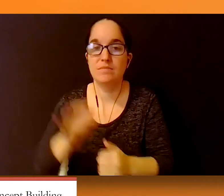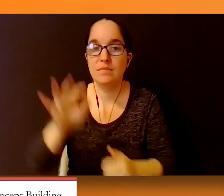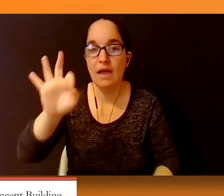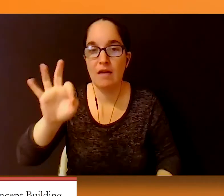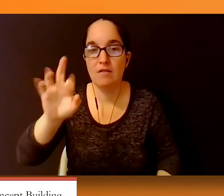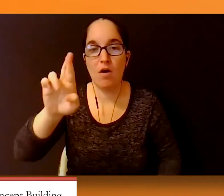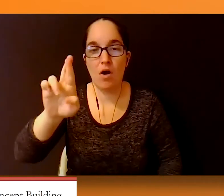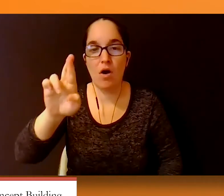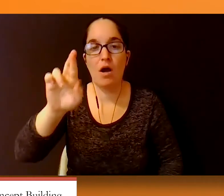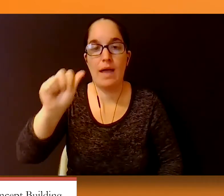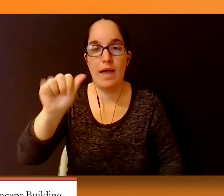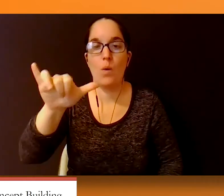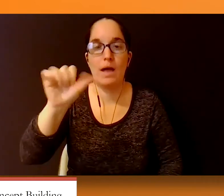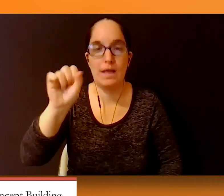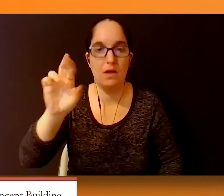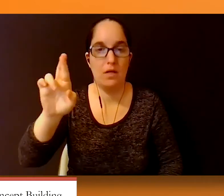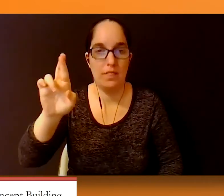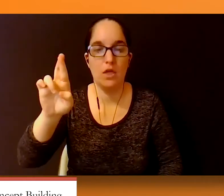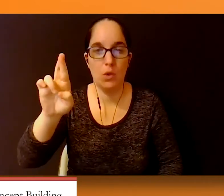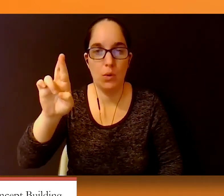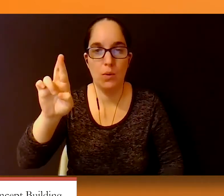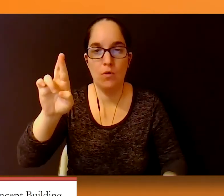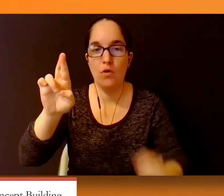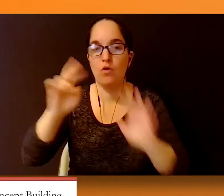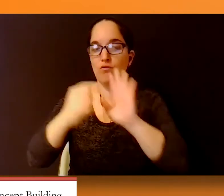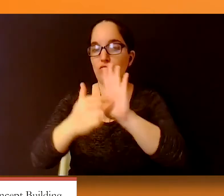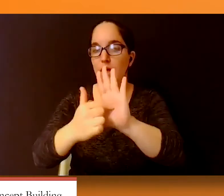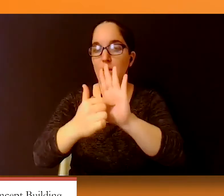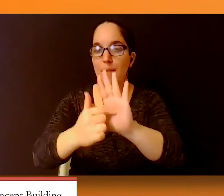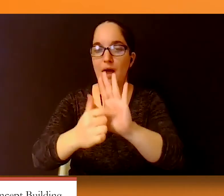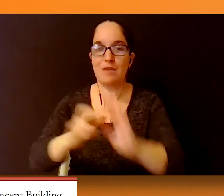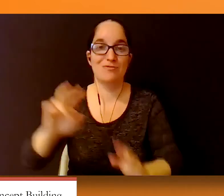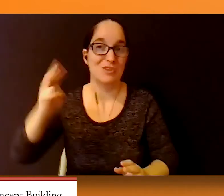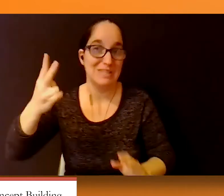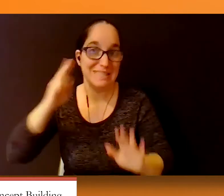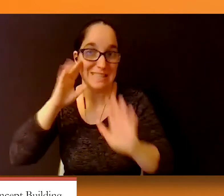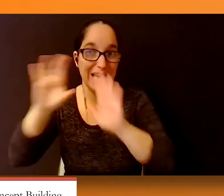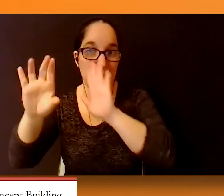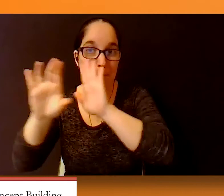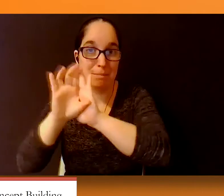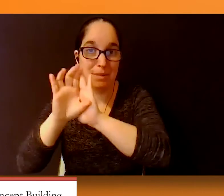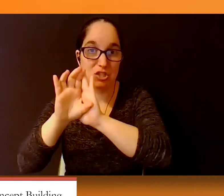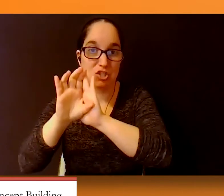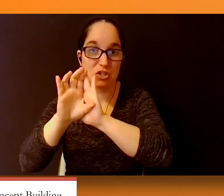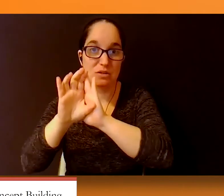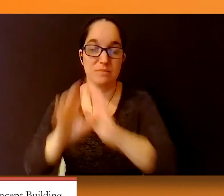are called Frayer Models-- F-R-A-Y-E-R. So, that's a Frayer Model. You can find those